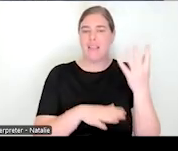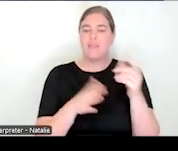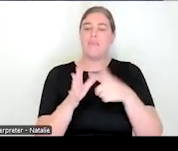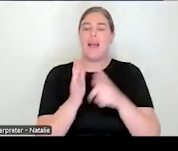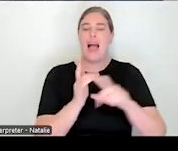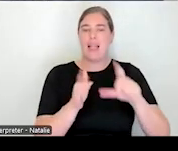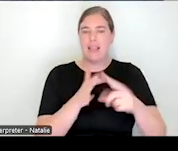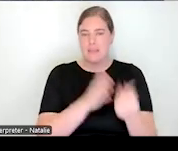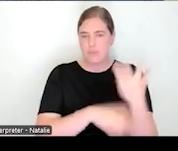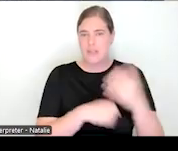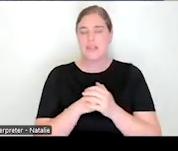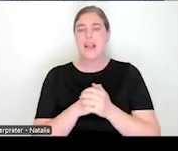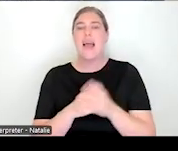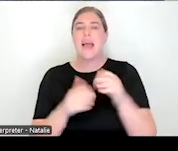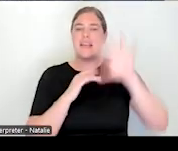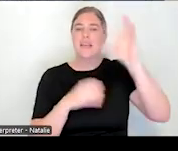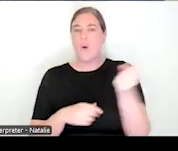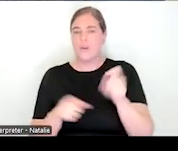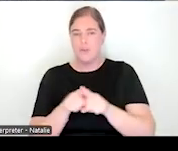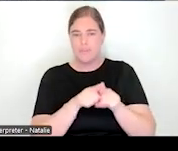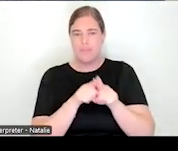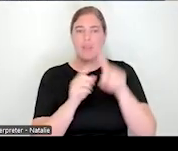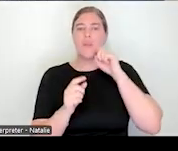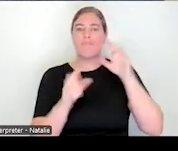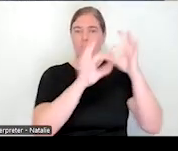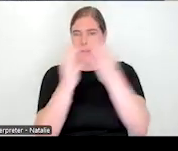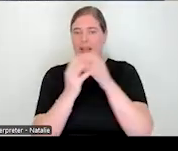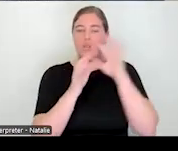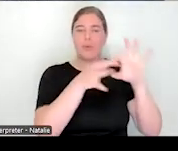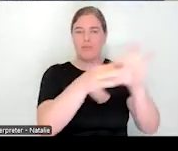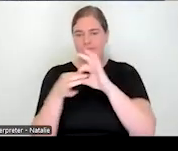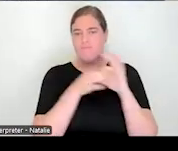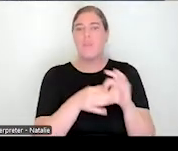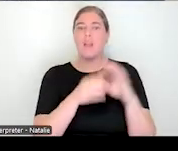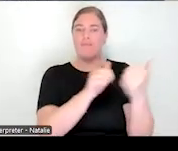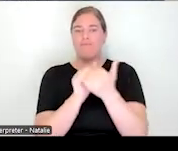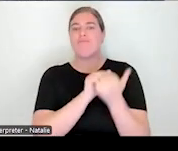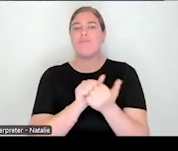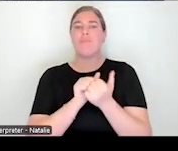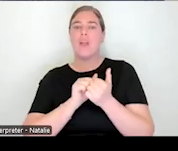going to come together and the key deliverables will include supporting resources, connecting